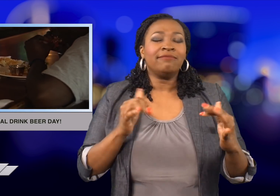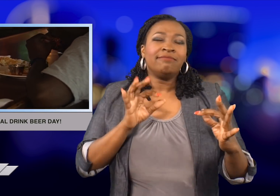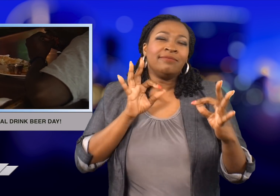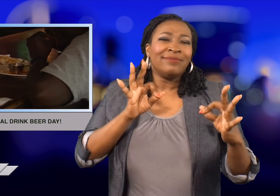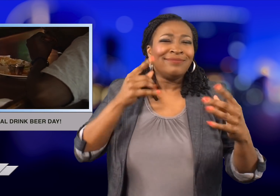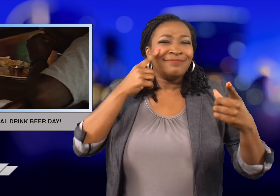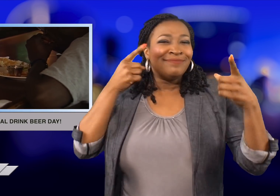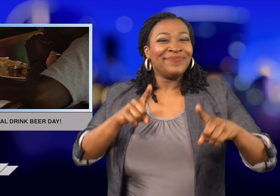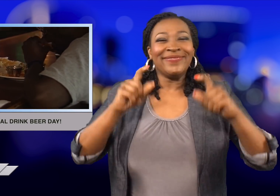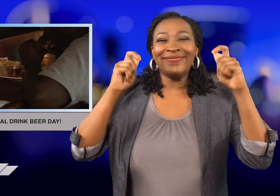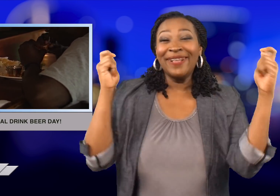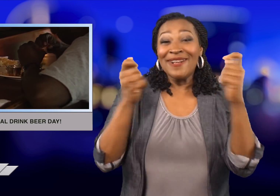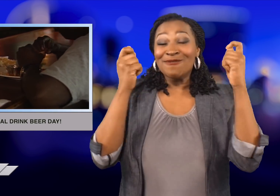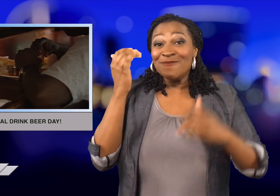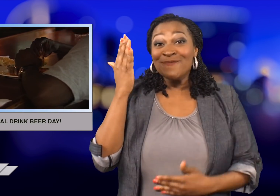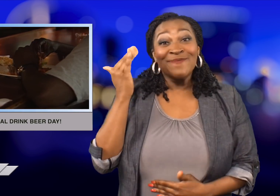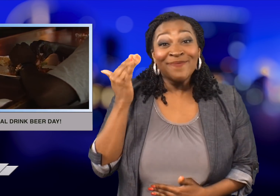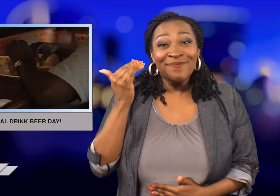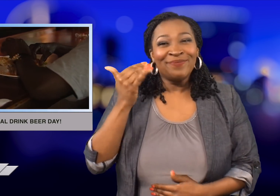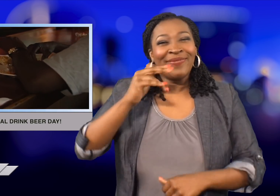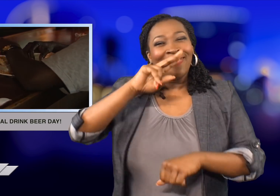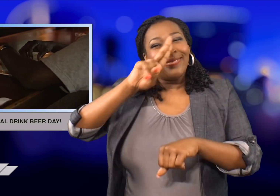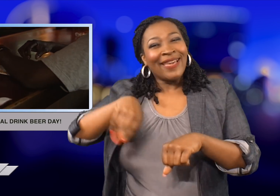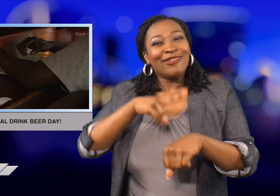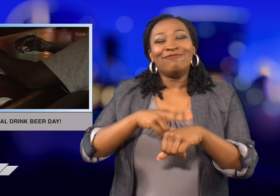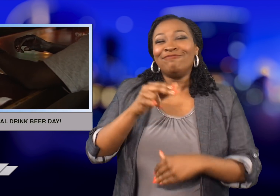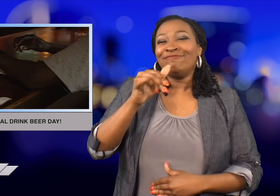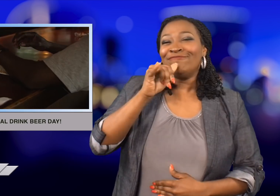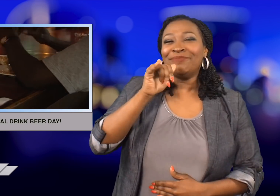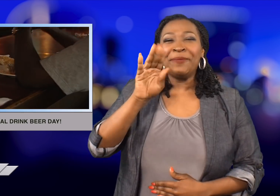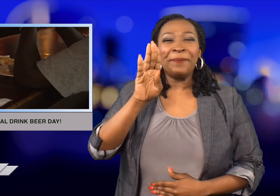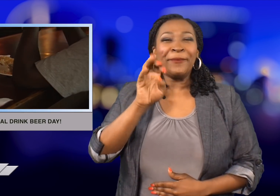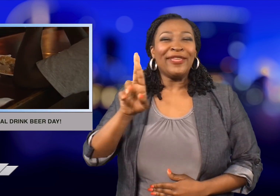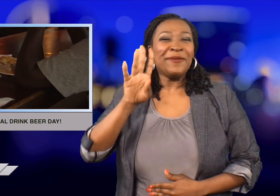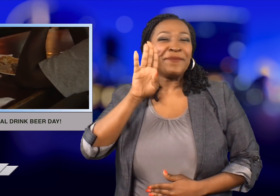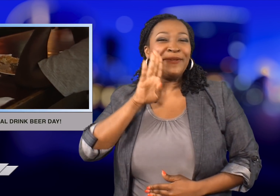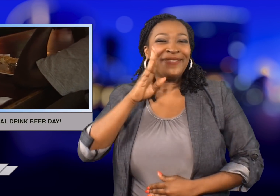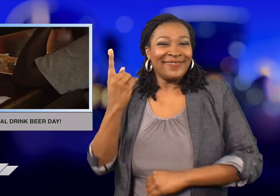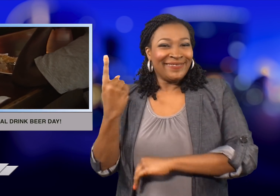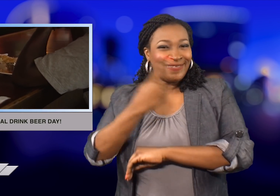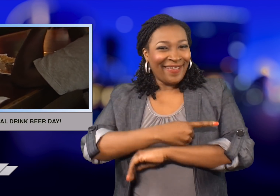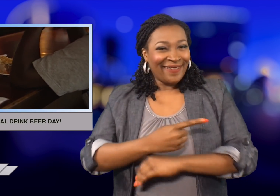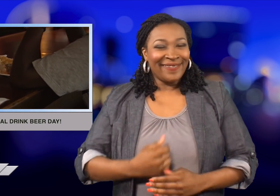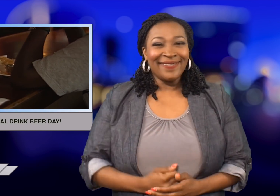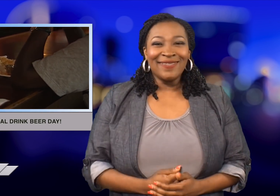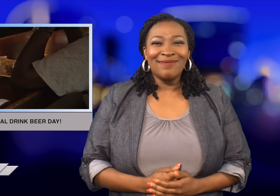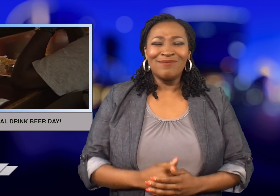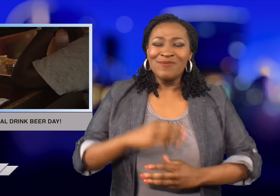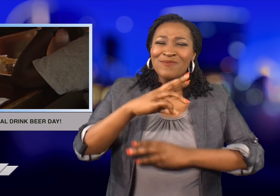And today is a perfect day to celebrate because it's National Drink Beer Day.